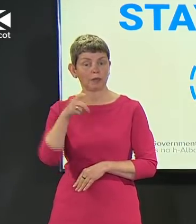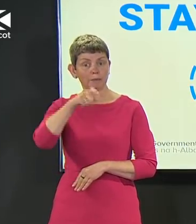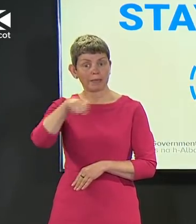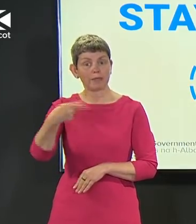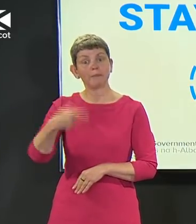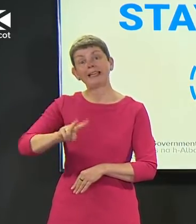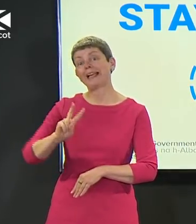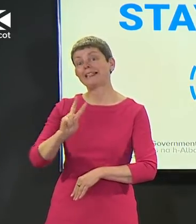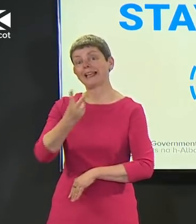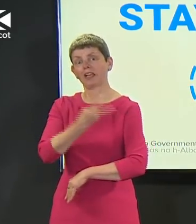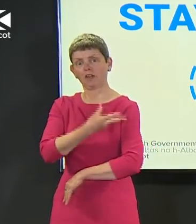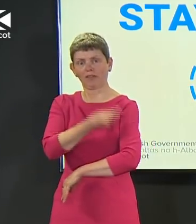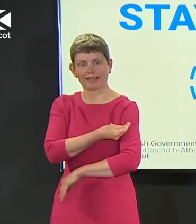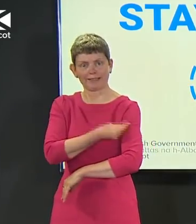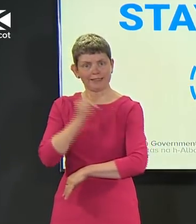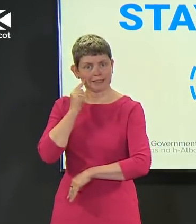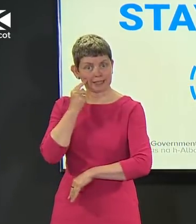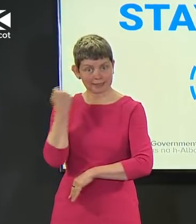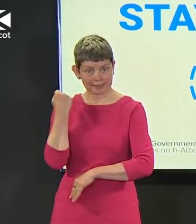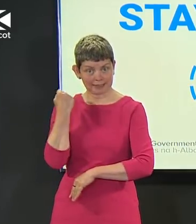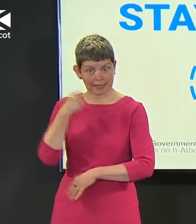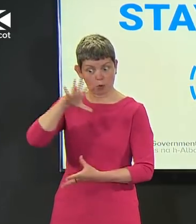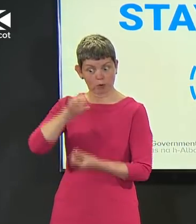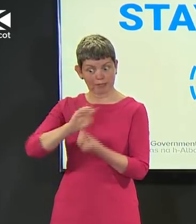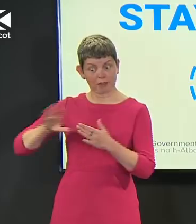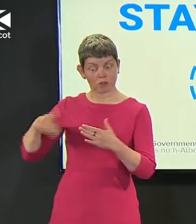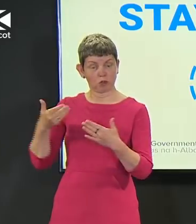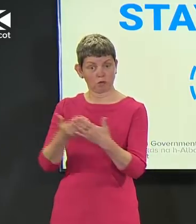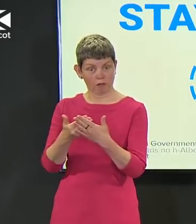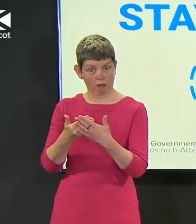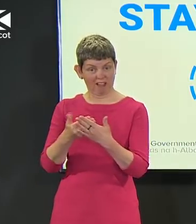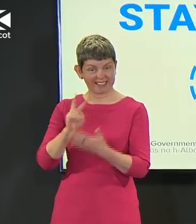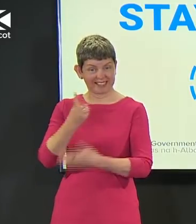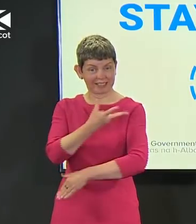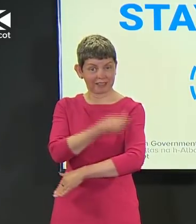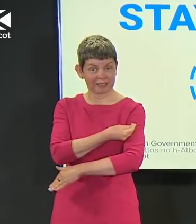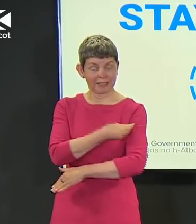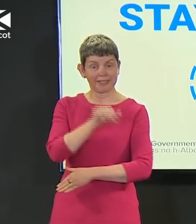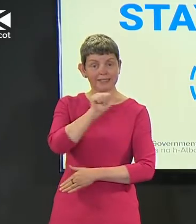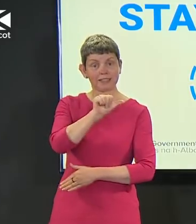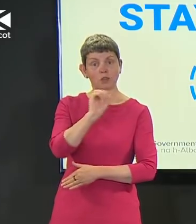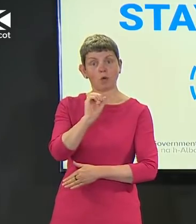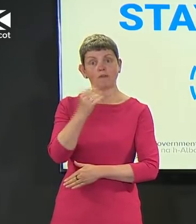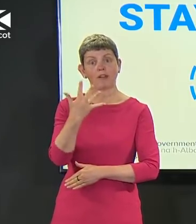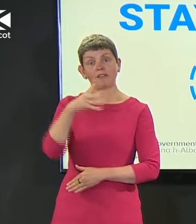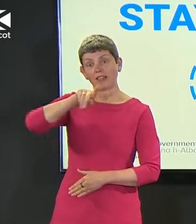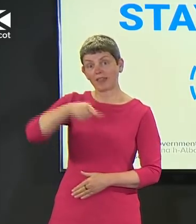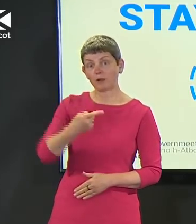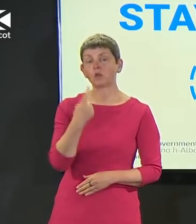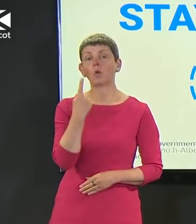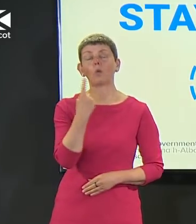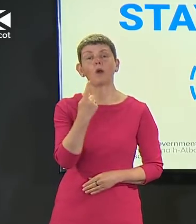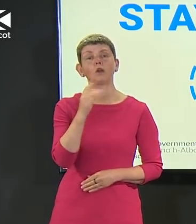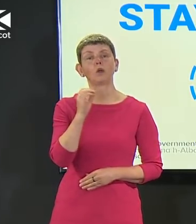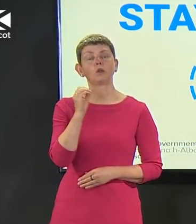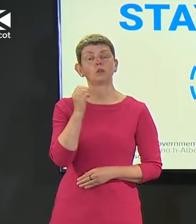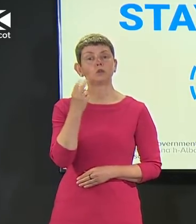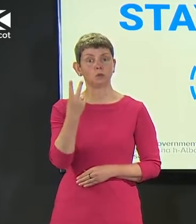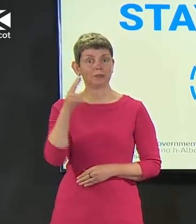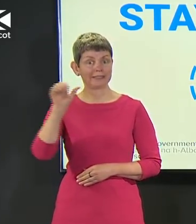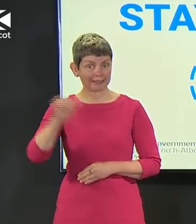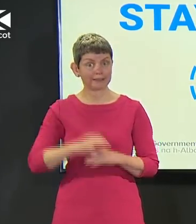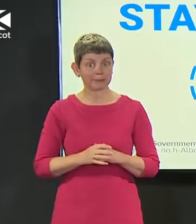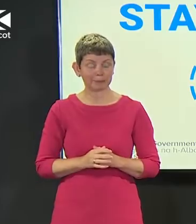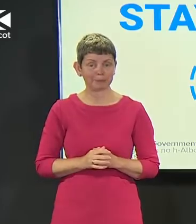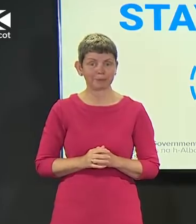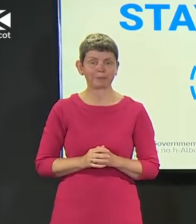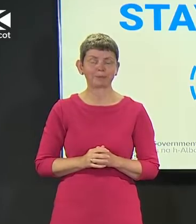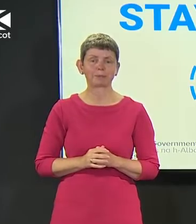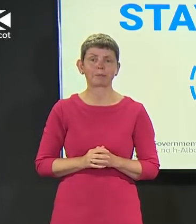and that brings the total number of second doses administered now to 605 126. so where we are now